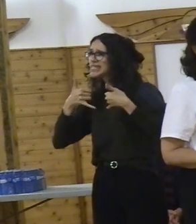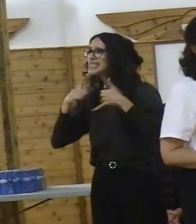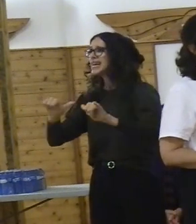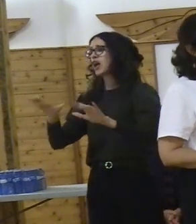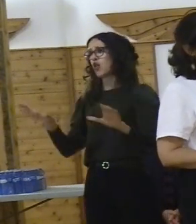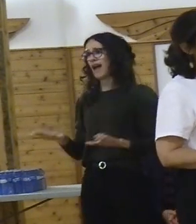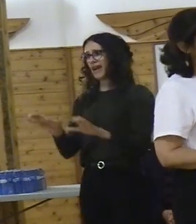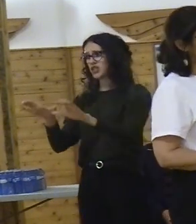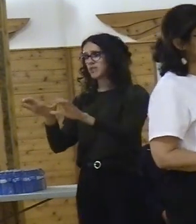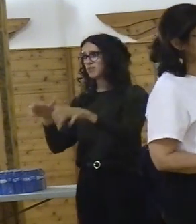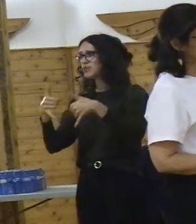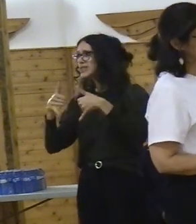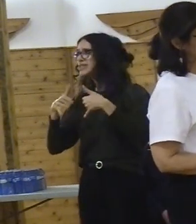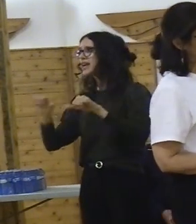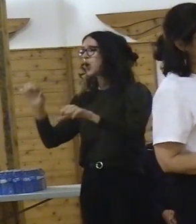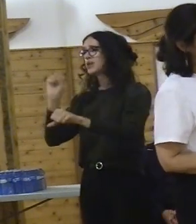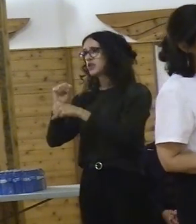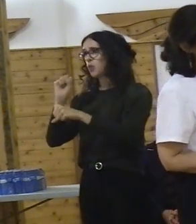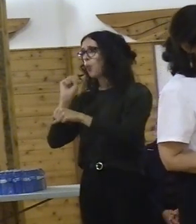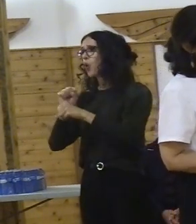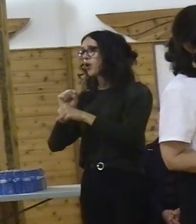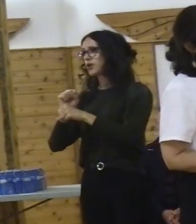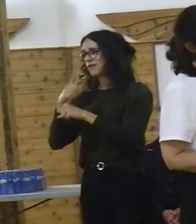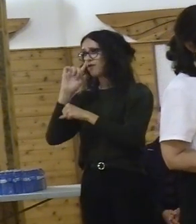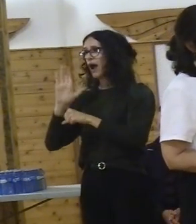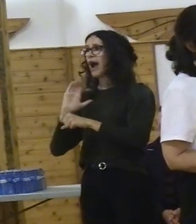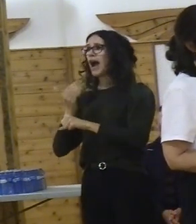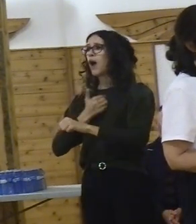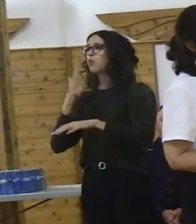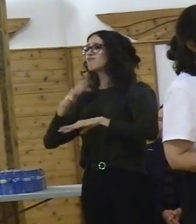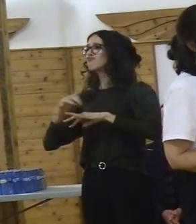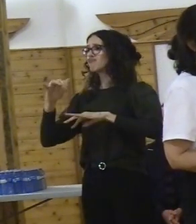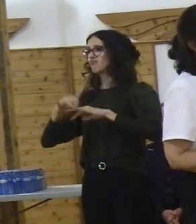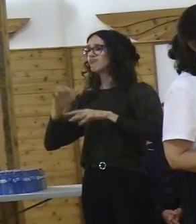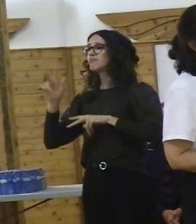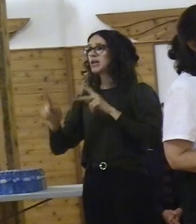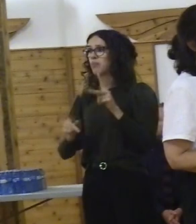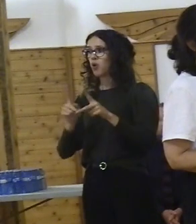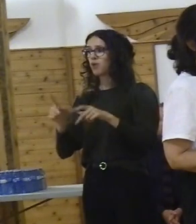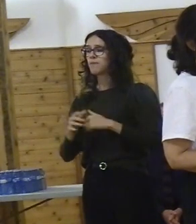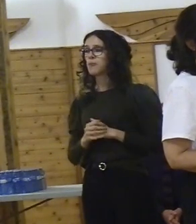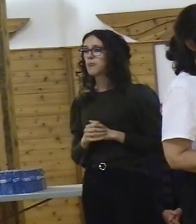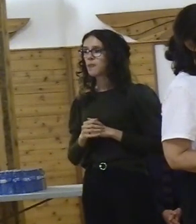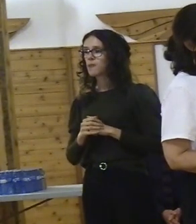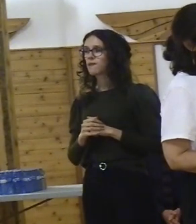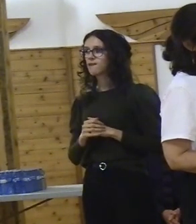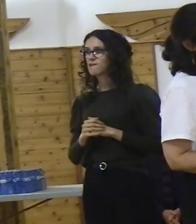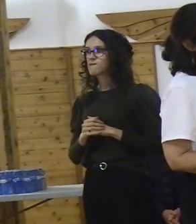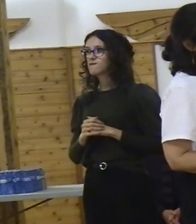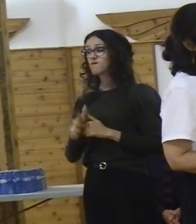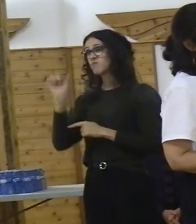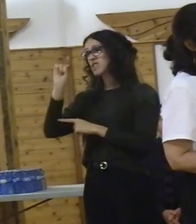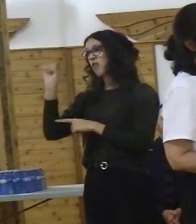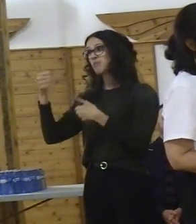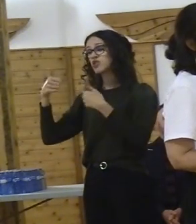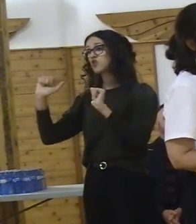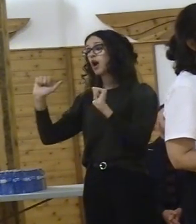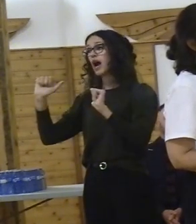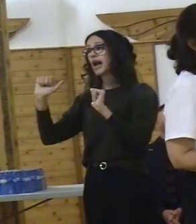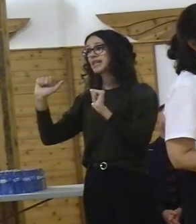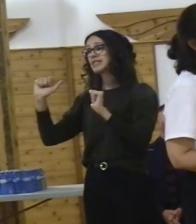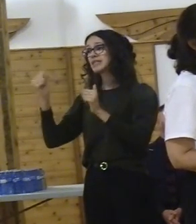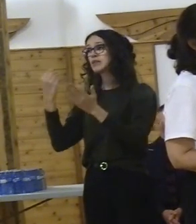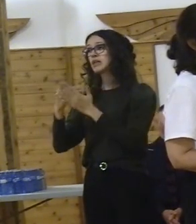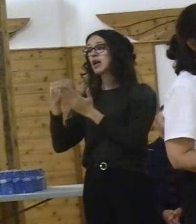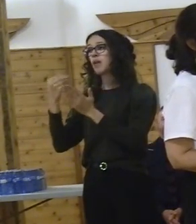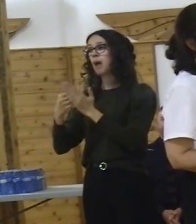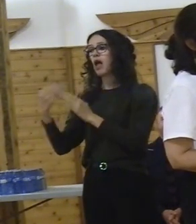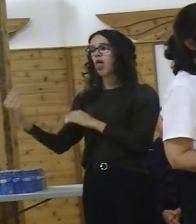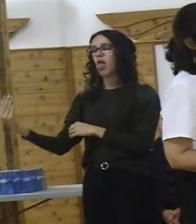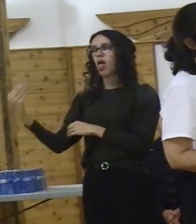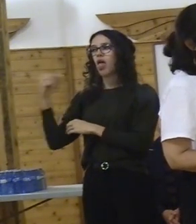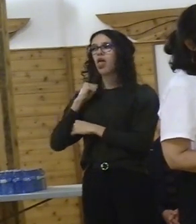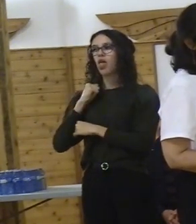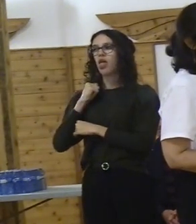So all they do is try to give you hush hush money. Don't ever take that hush hush money.